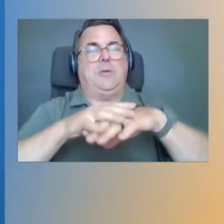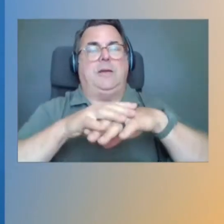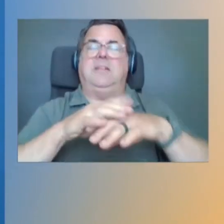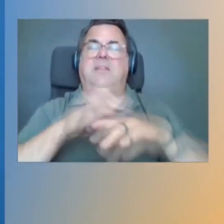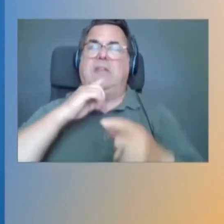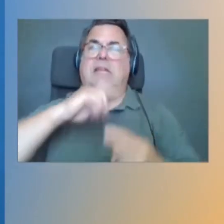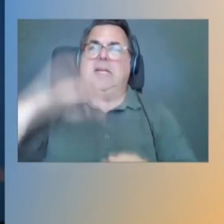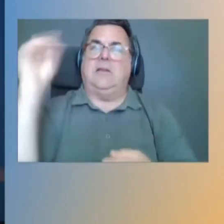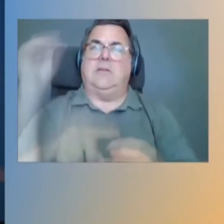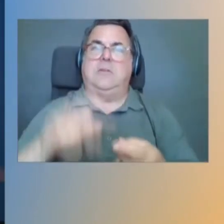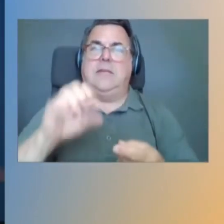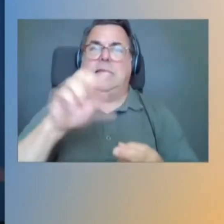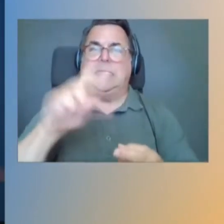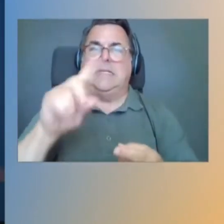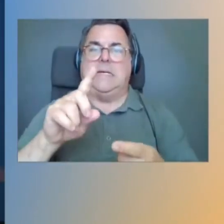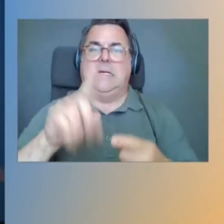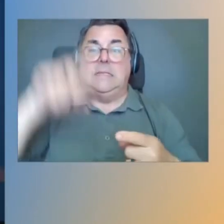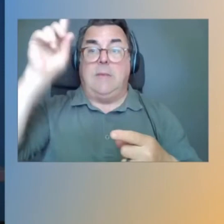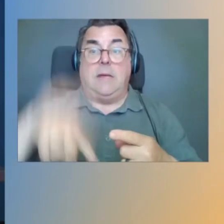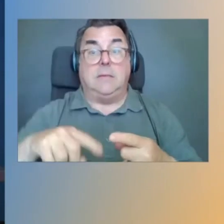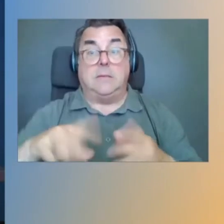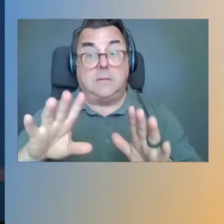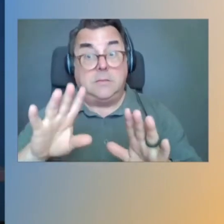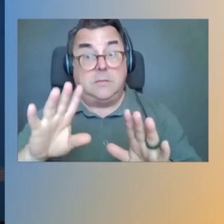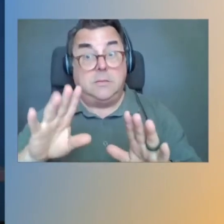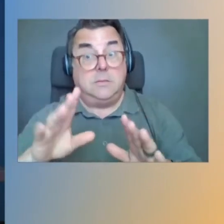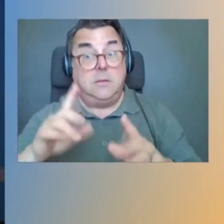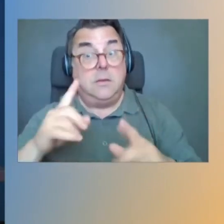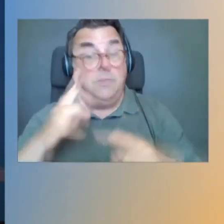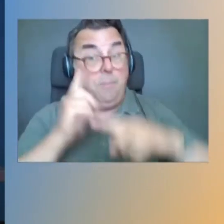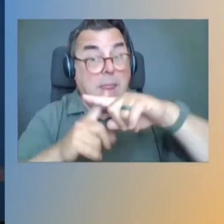and we didn't even stop there. What we then did is we integrated